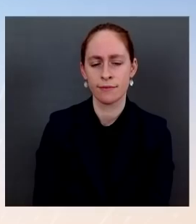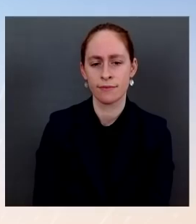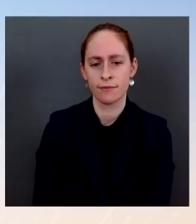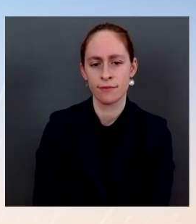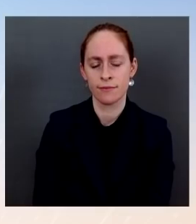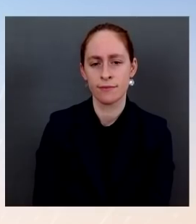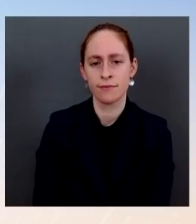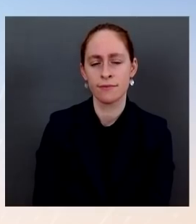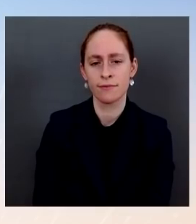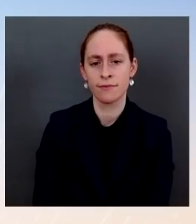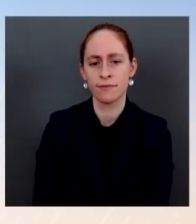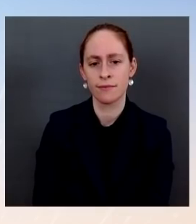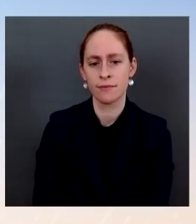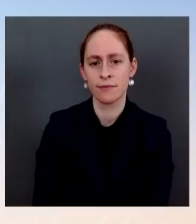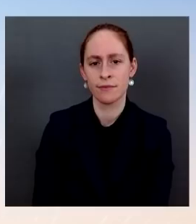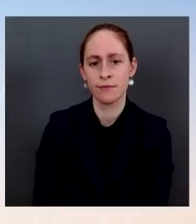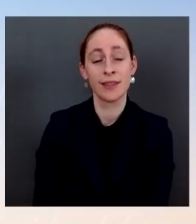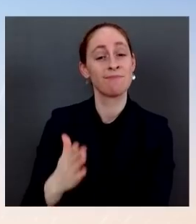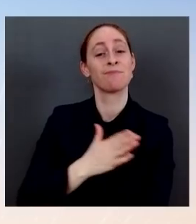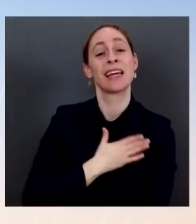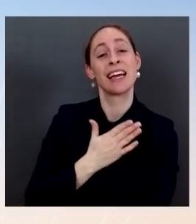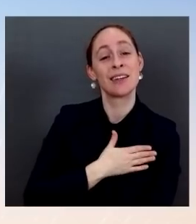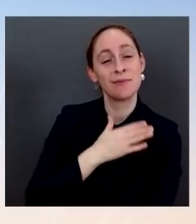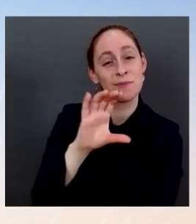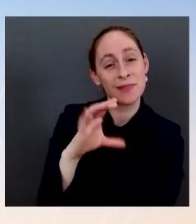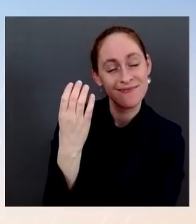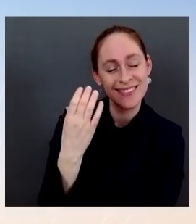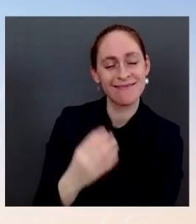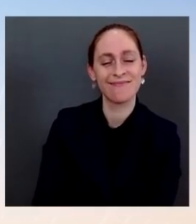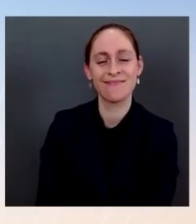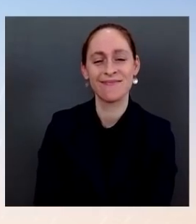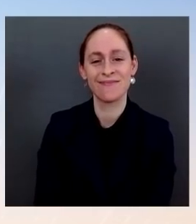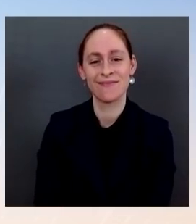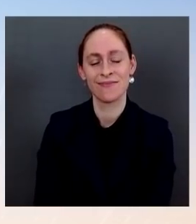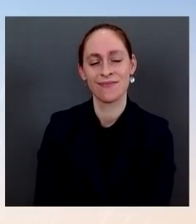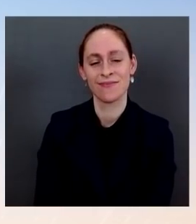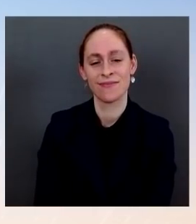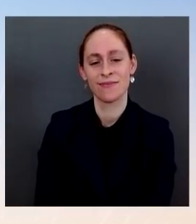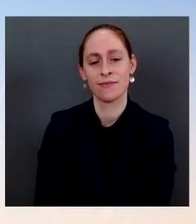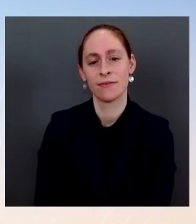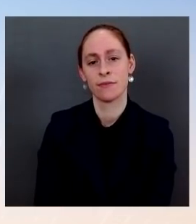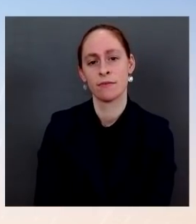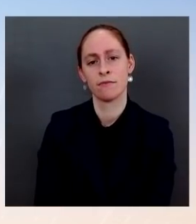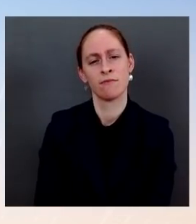saying about this new variant, "Nobody saw it coming. Nobody in the world," if that's not true?